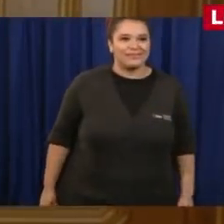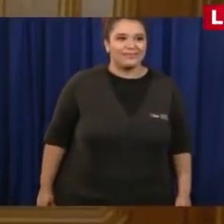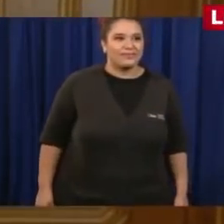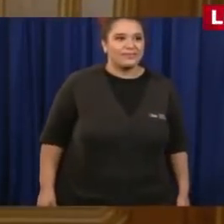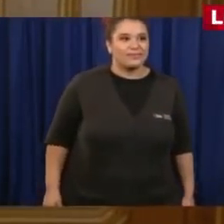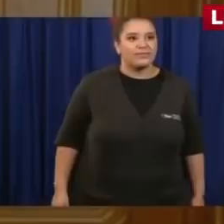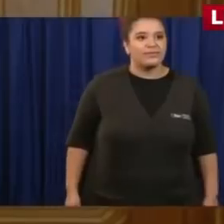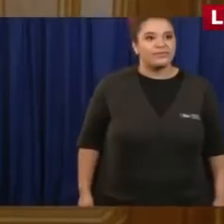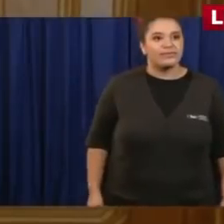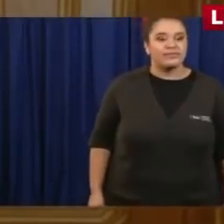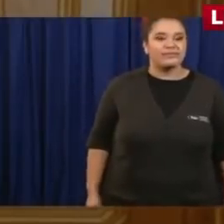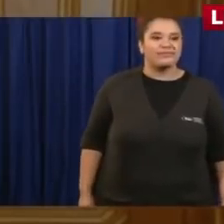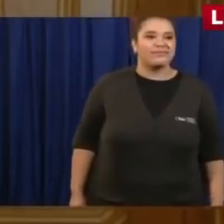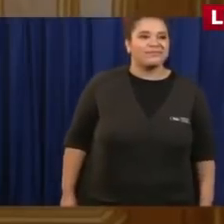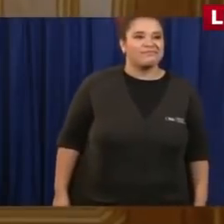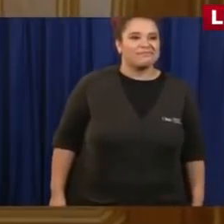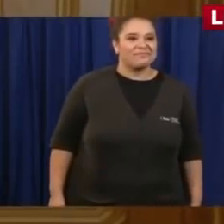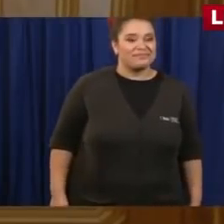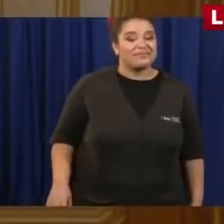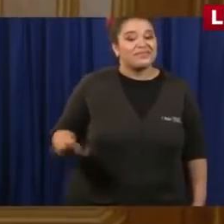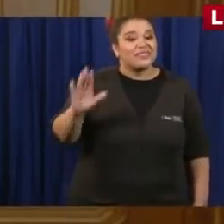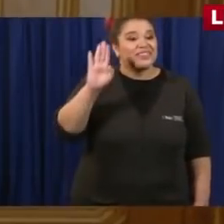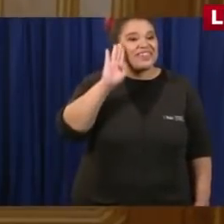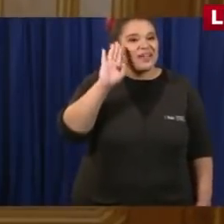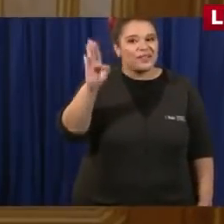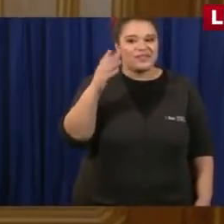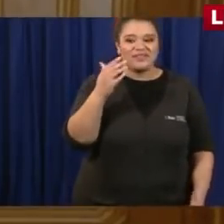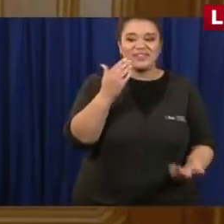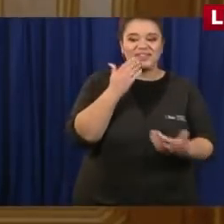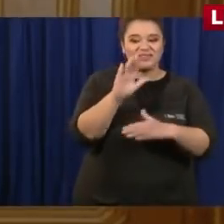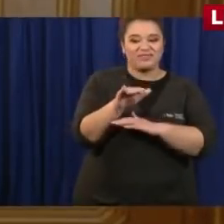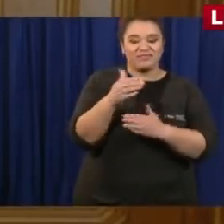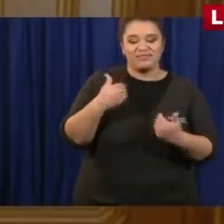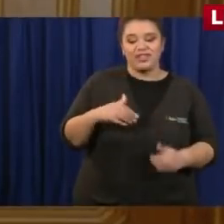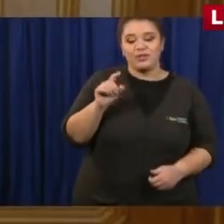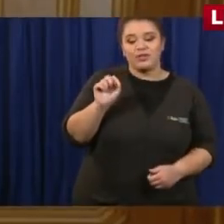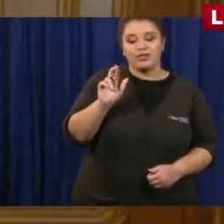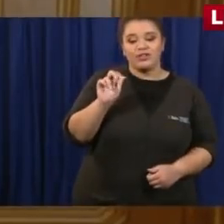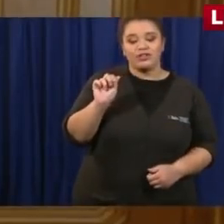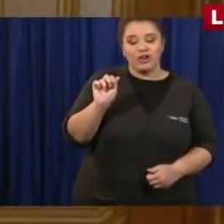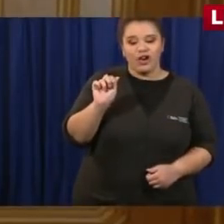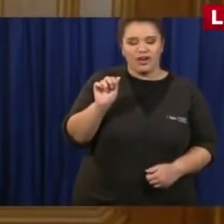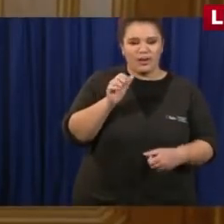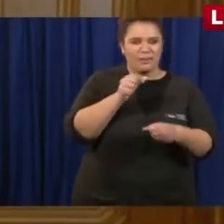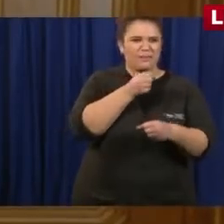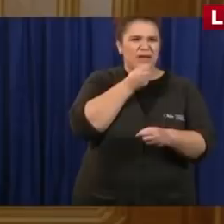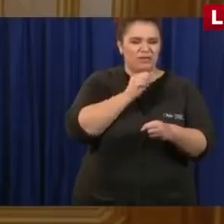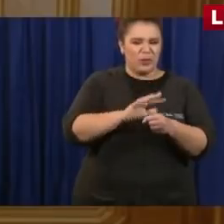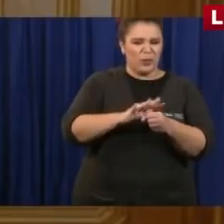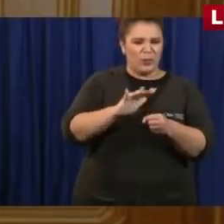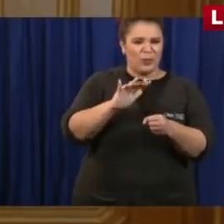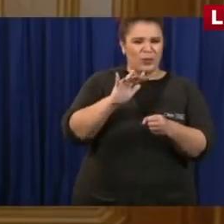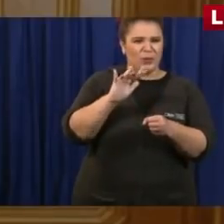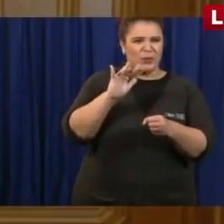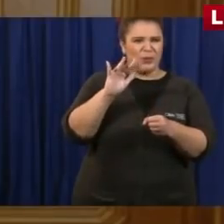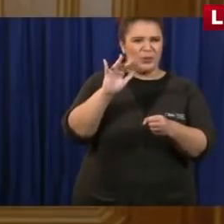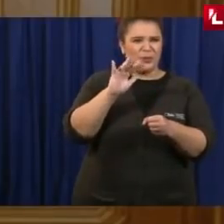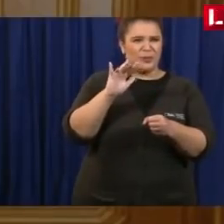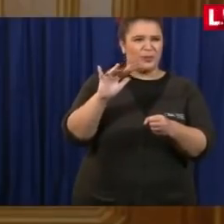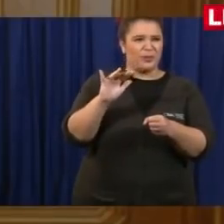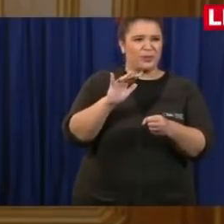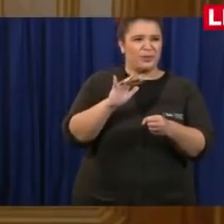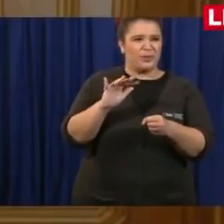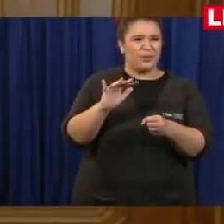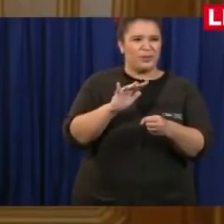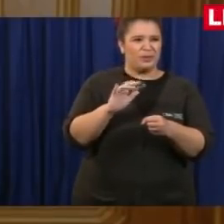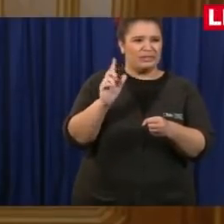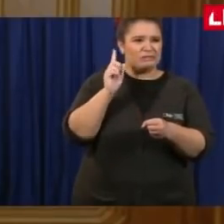WE WILL OPEN IT UP FOR QUESTIONS.